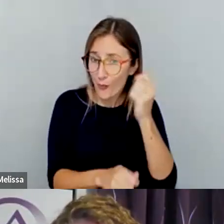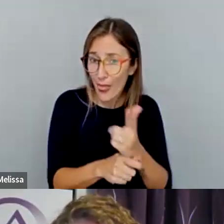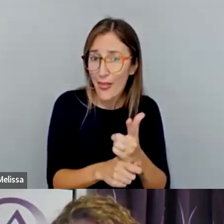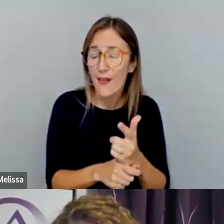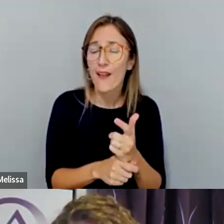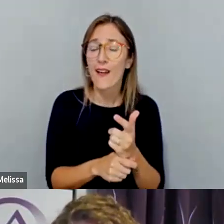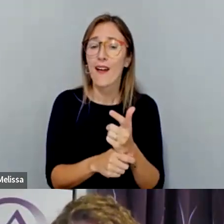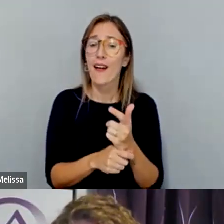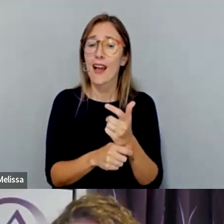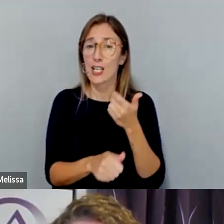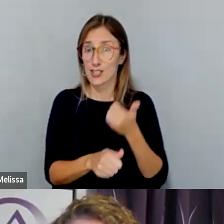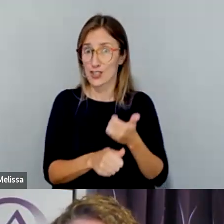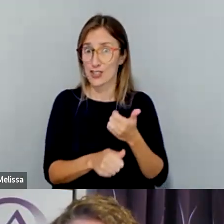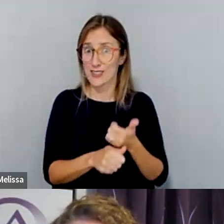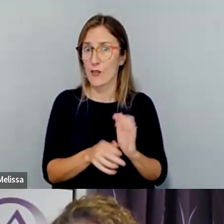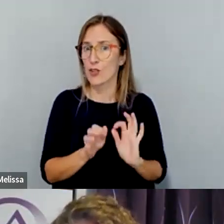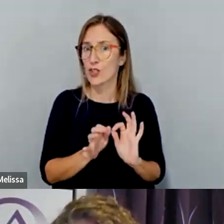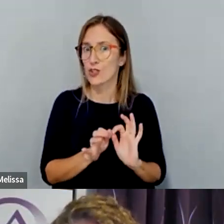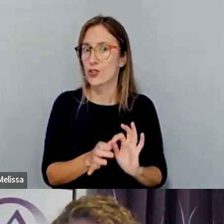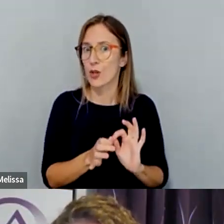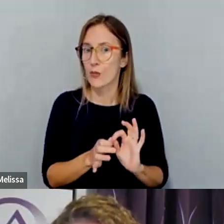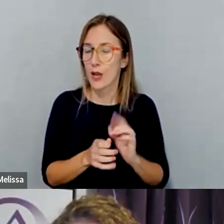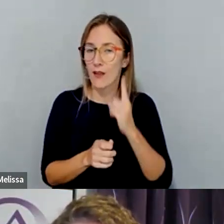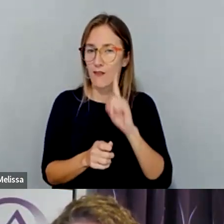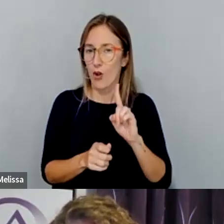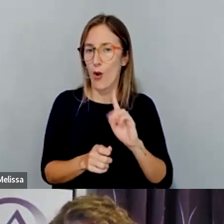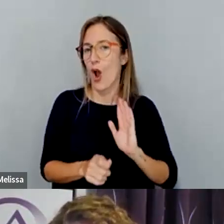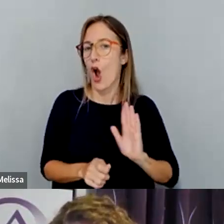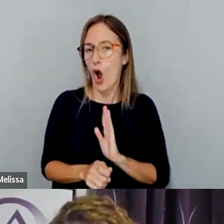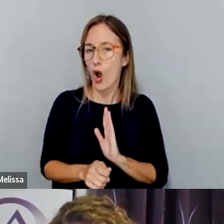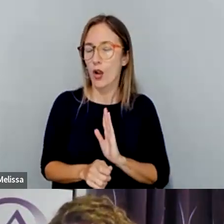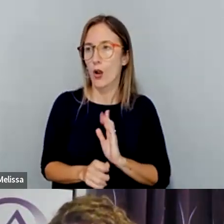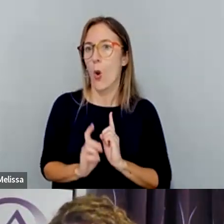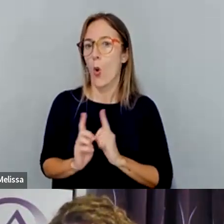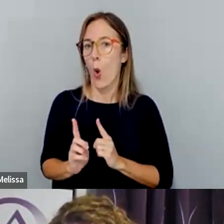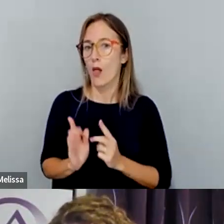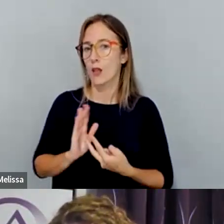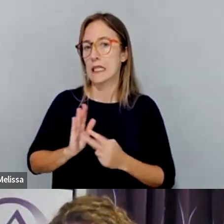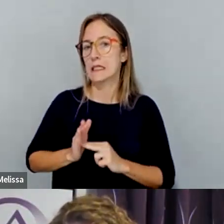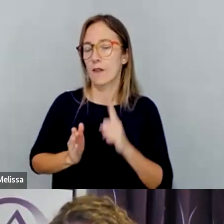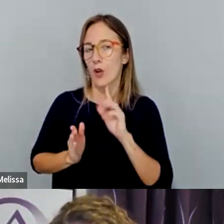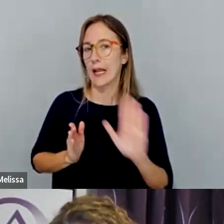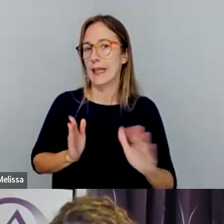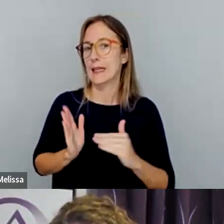a medical show recently were someone's sister said, oh, I will interpret